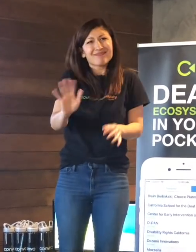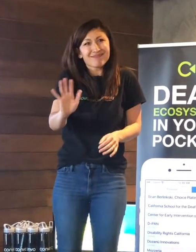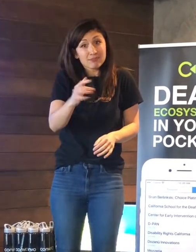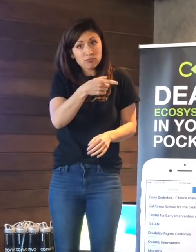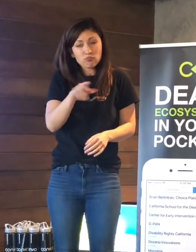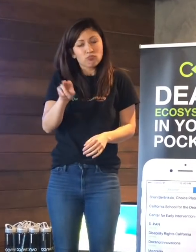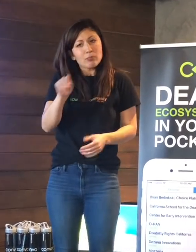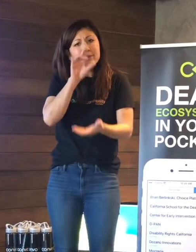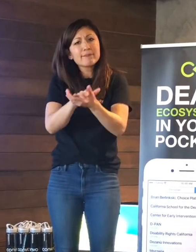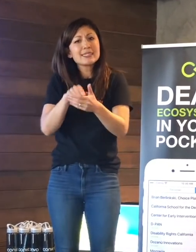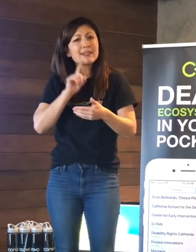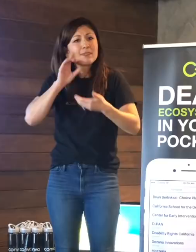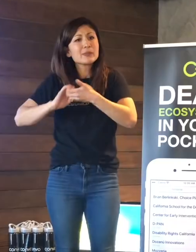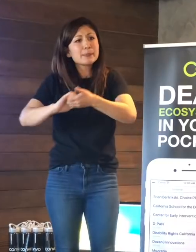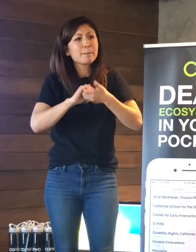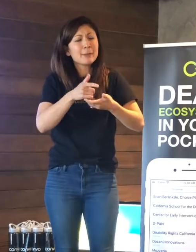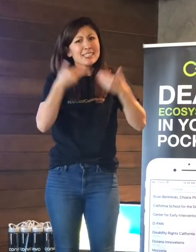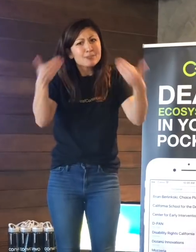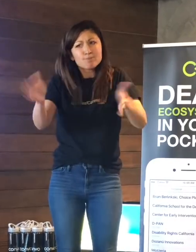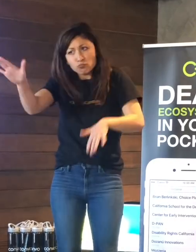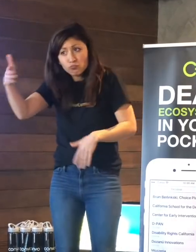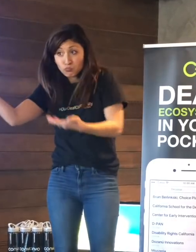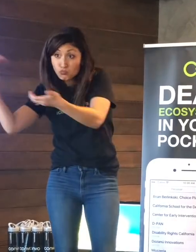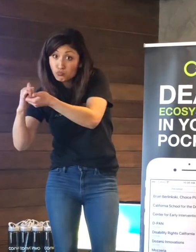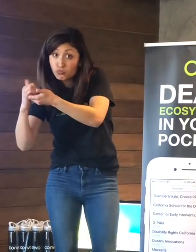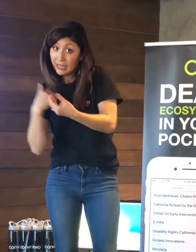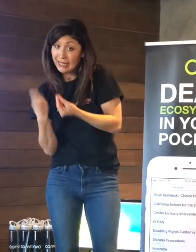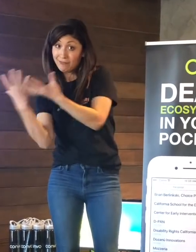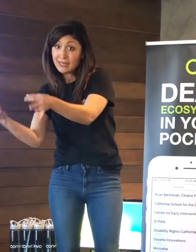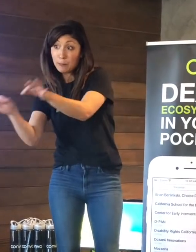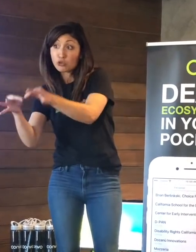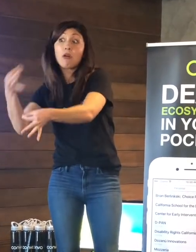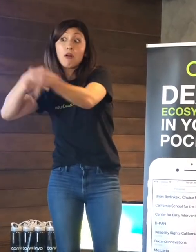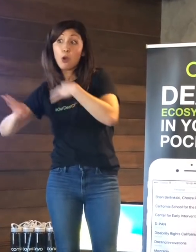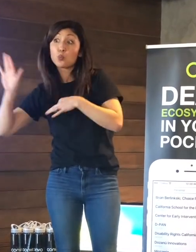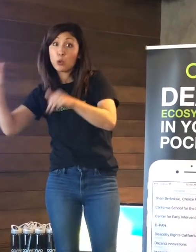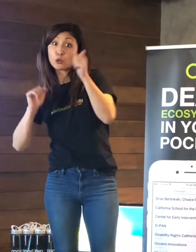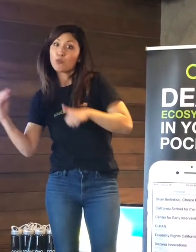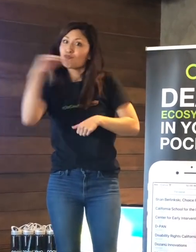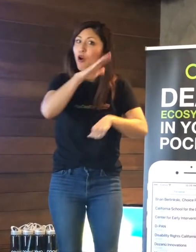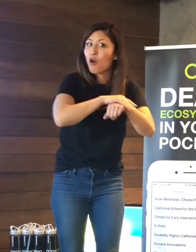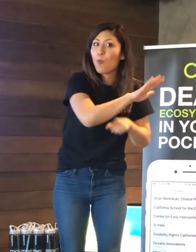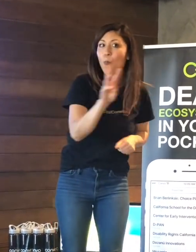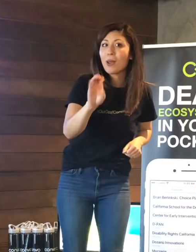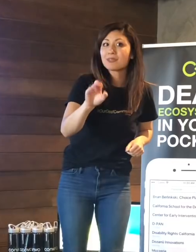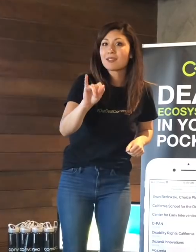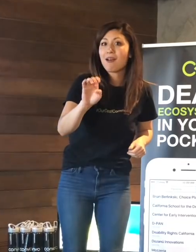But no, they believed in the Deaf ecosystem. They reached out to The Daily Moth and said, "Hey, if we caption your show, can we put your show on our website?"